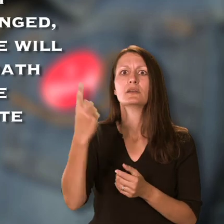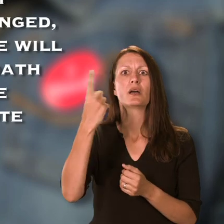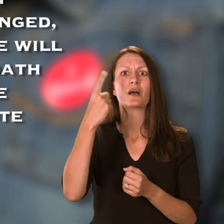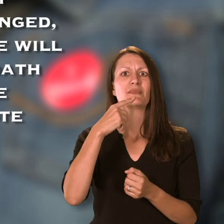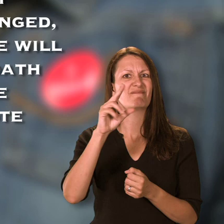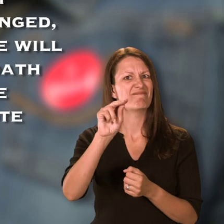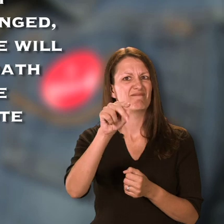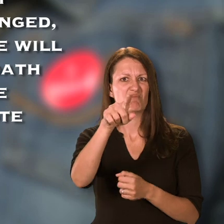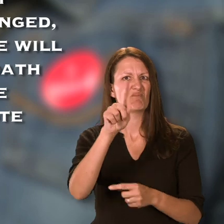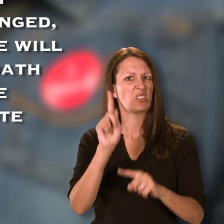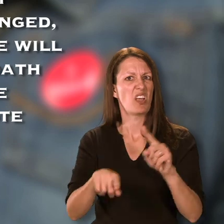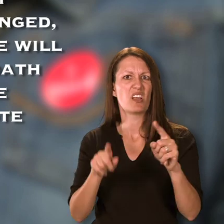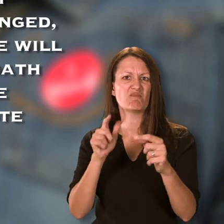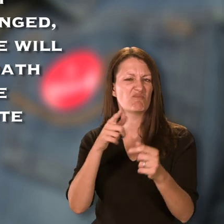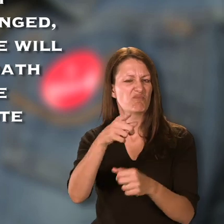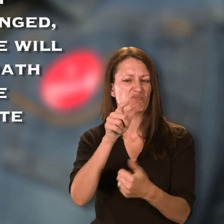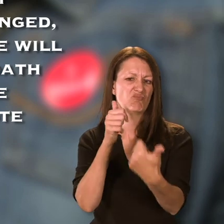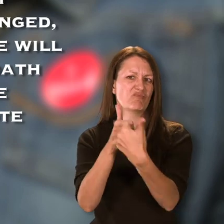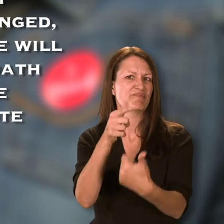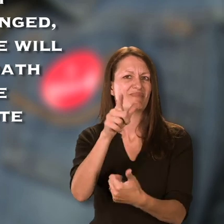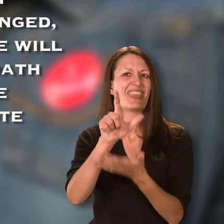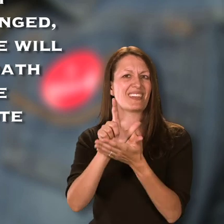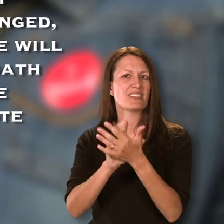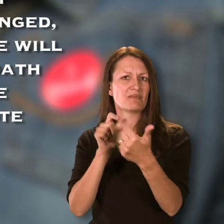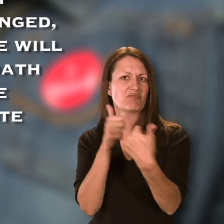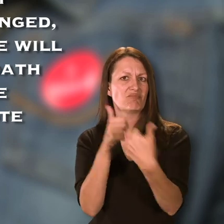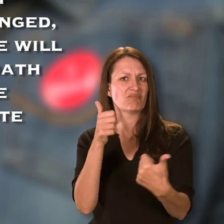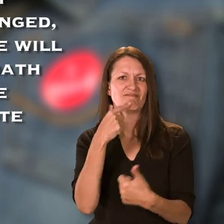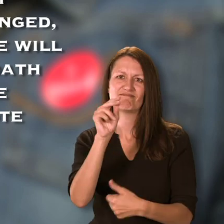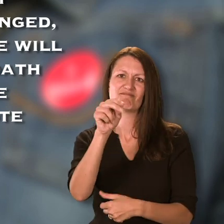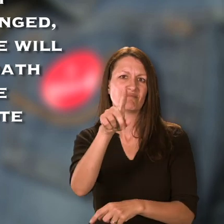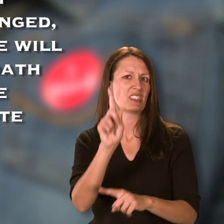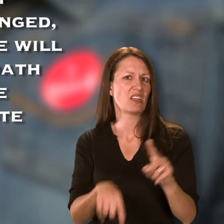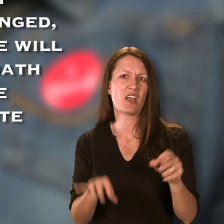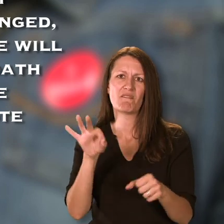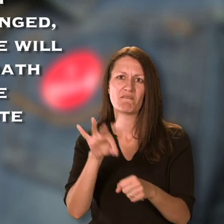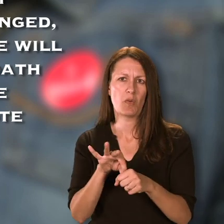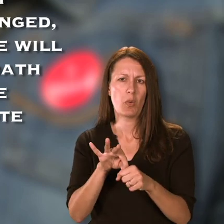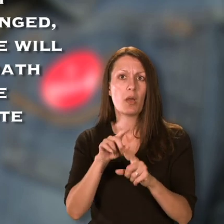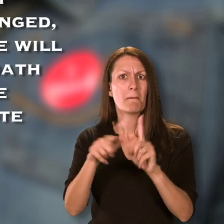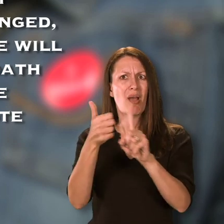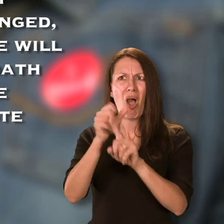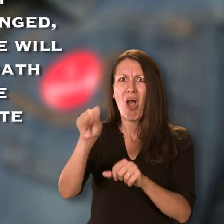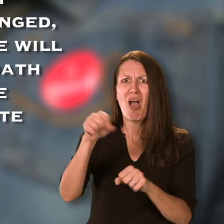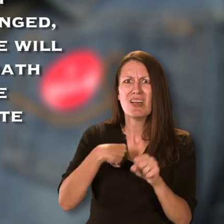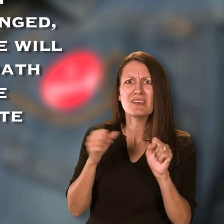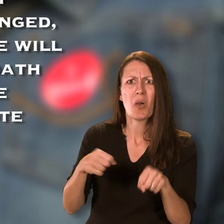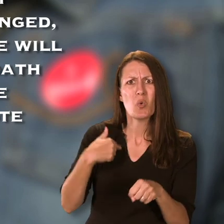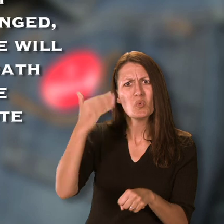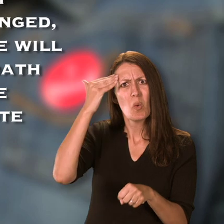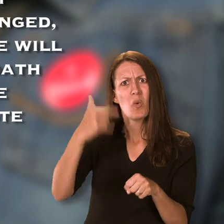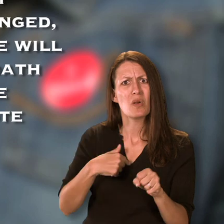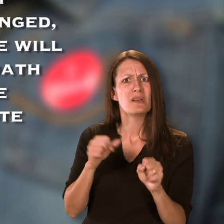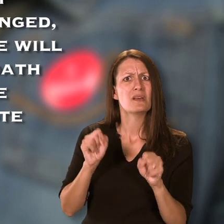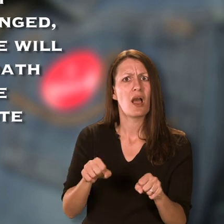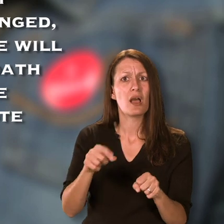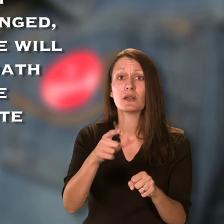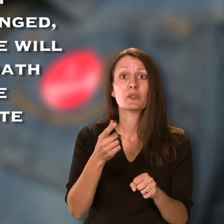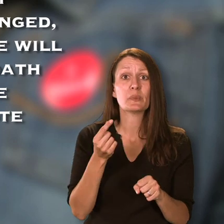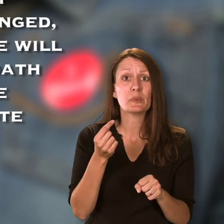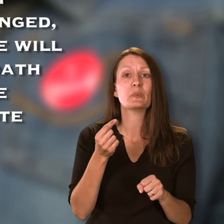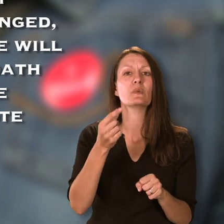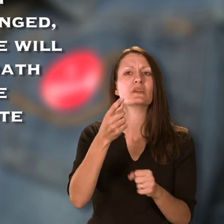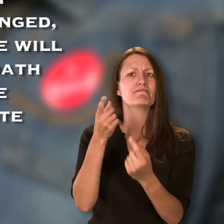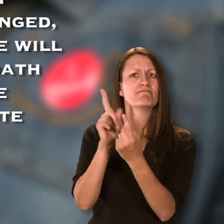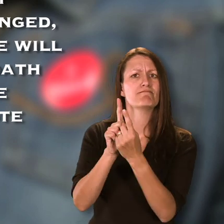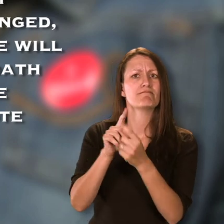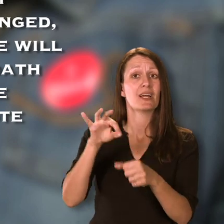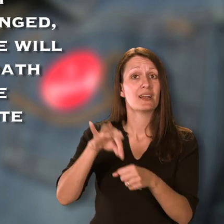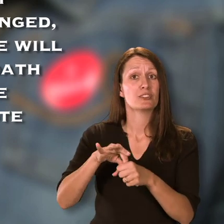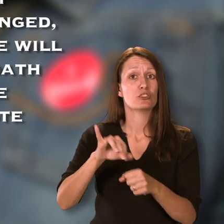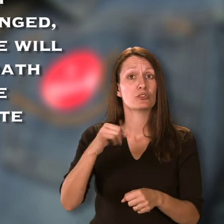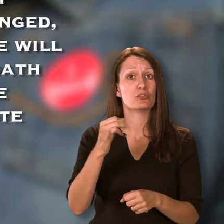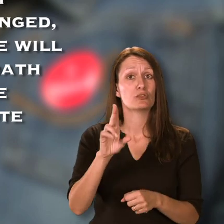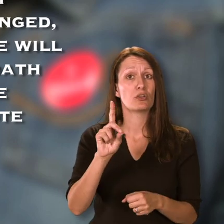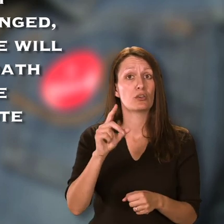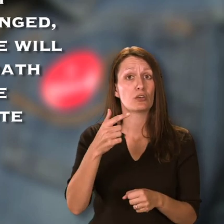and you are eligible, tell an Election Judge.